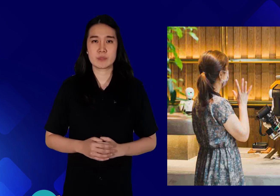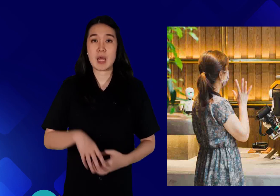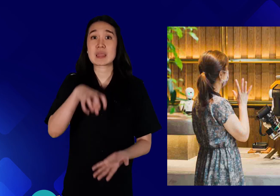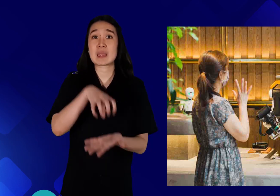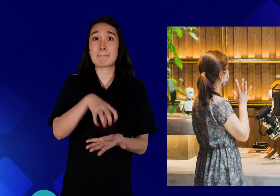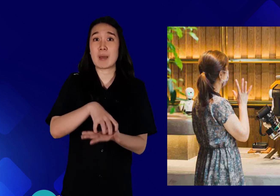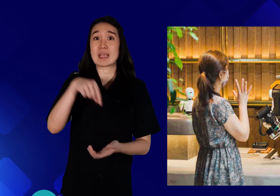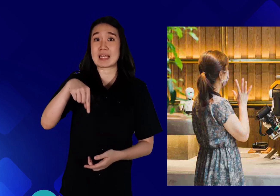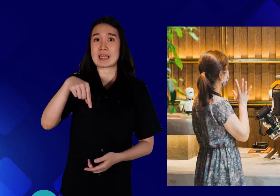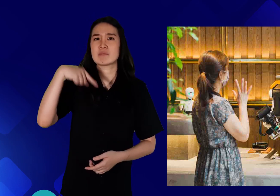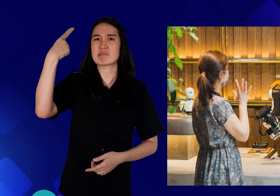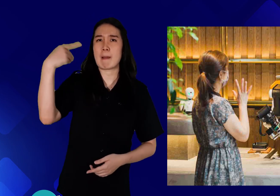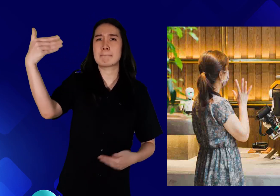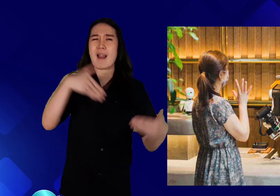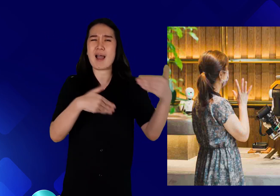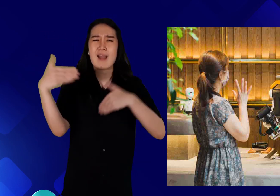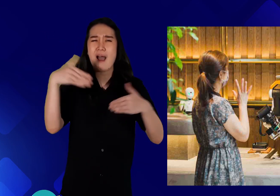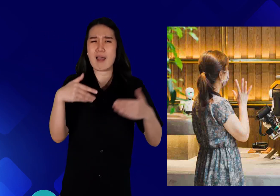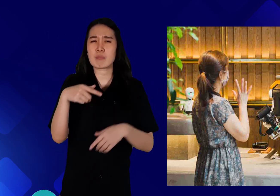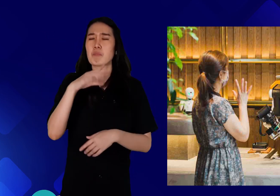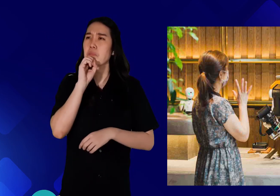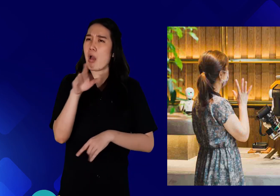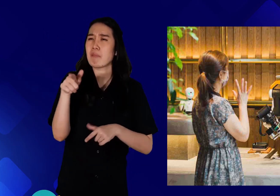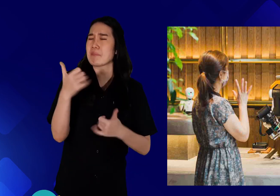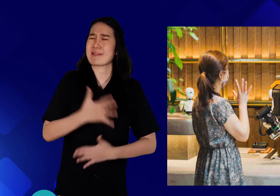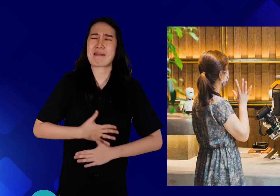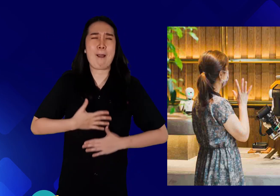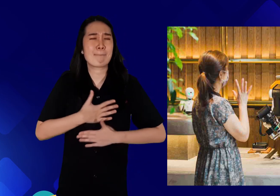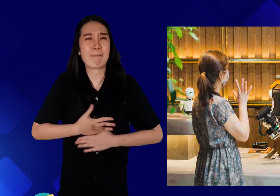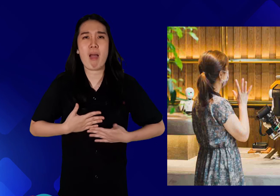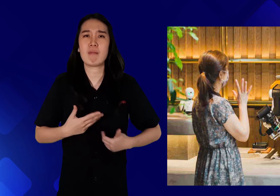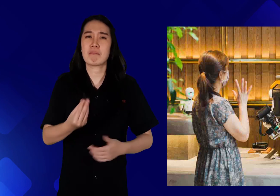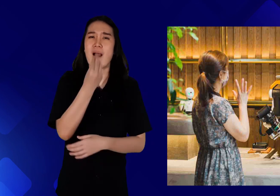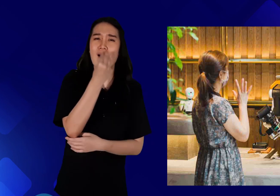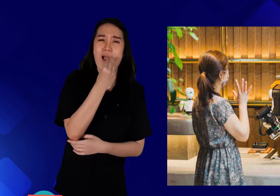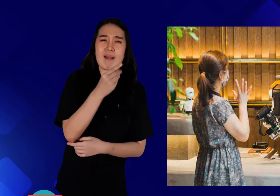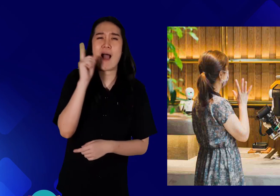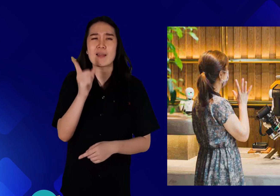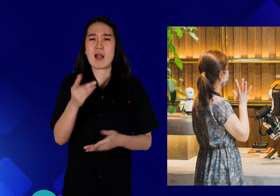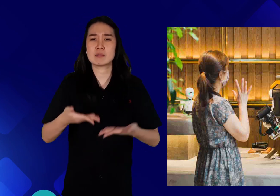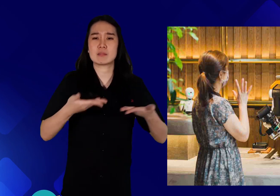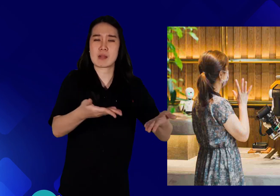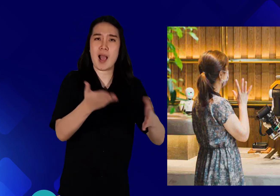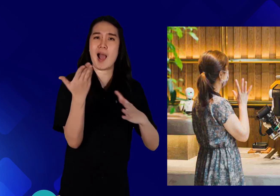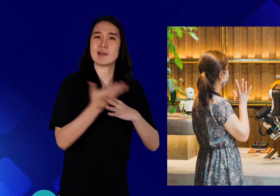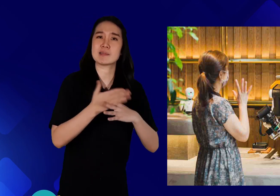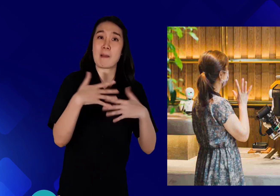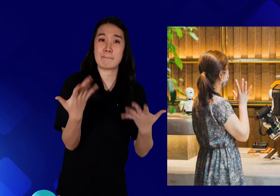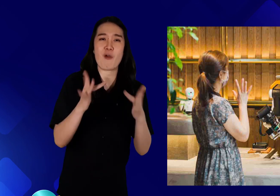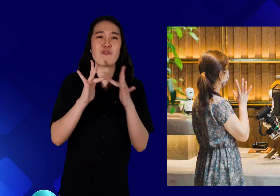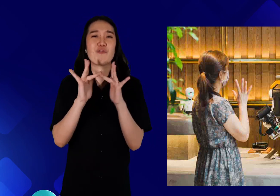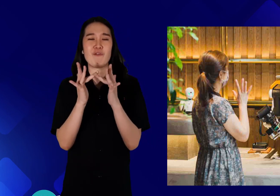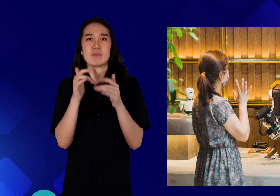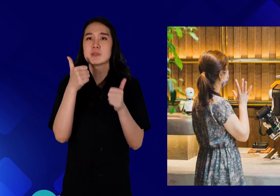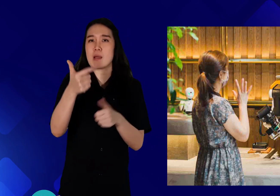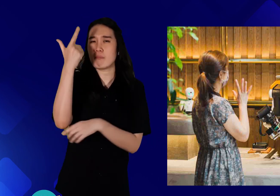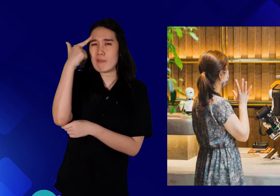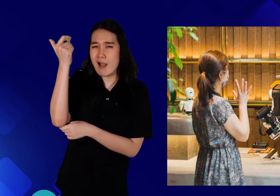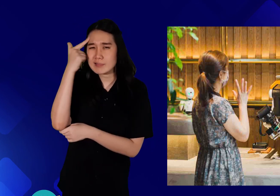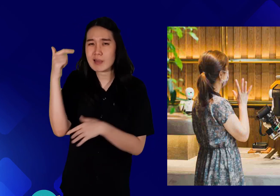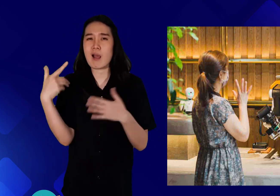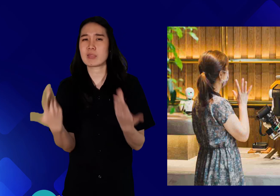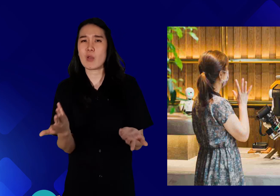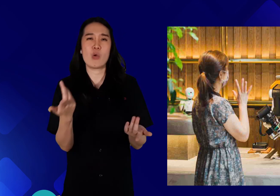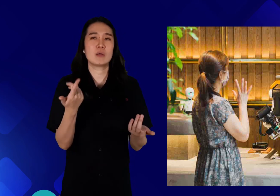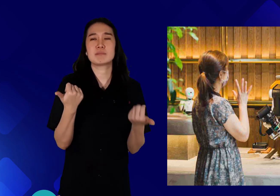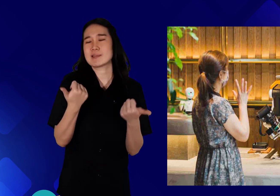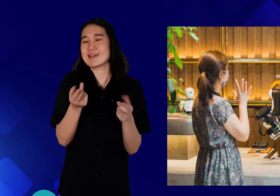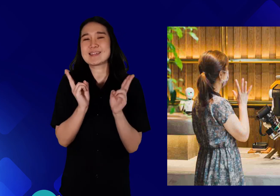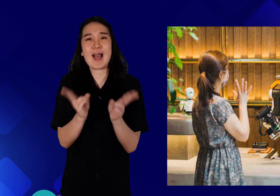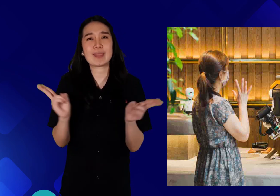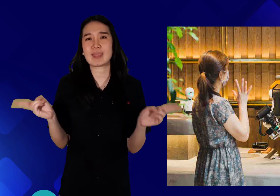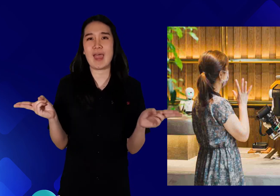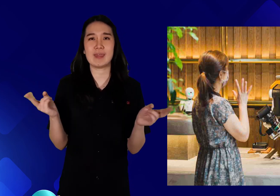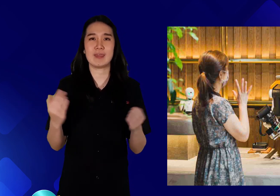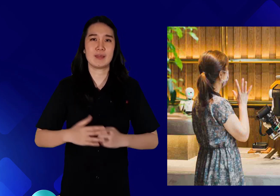This place customers are comfortable during the meal, there is available WIFI can study or relax.